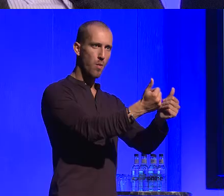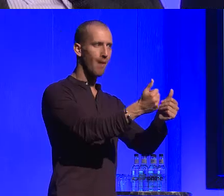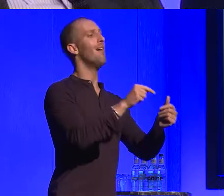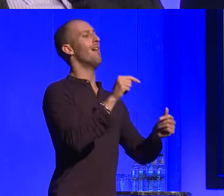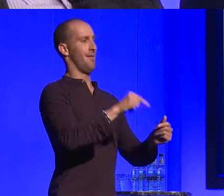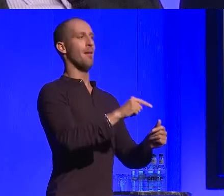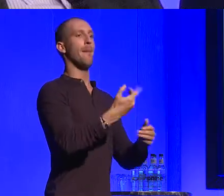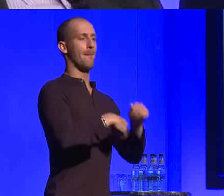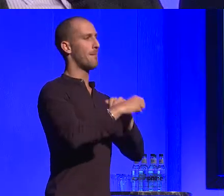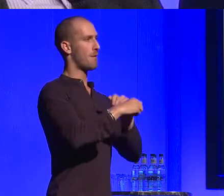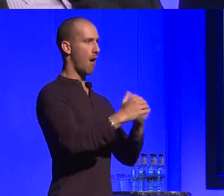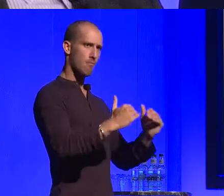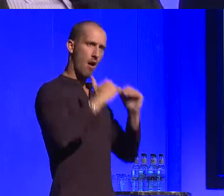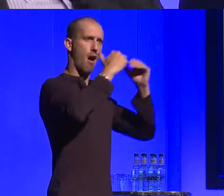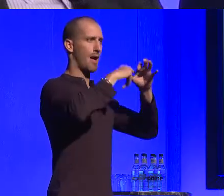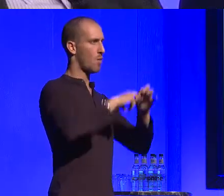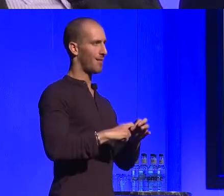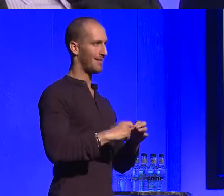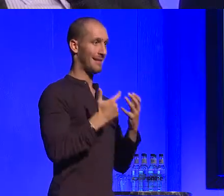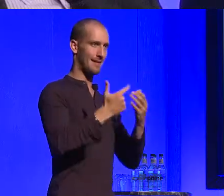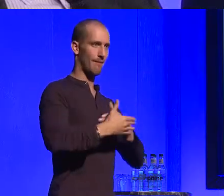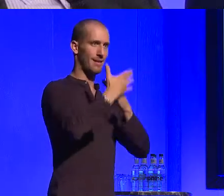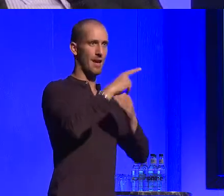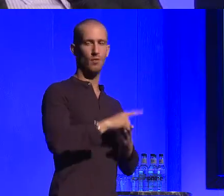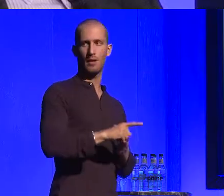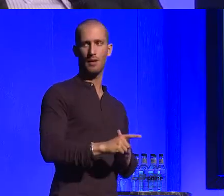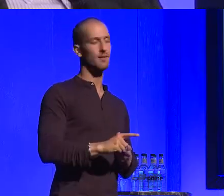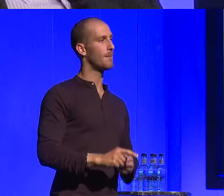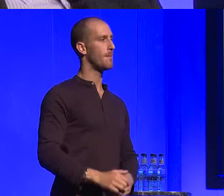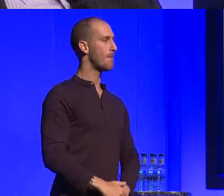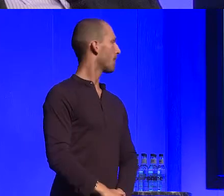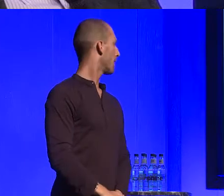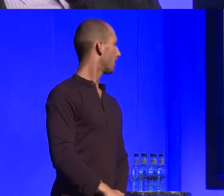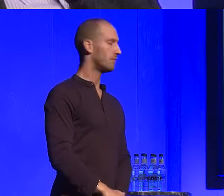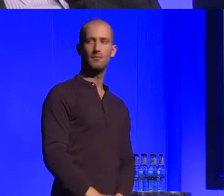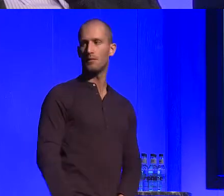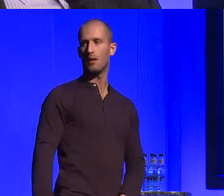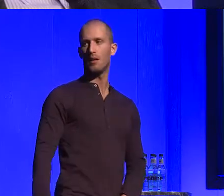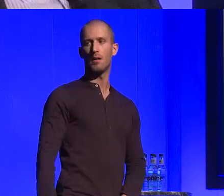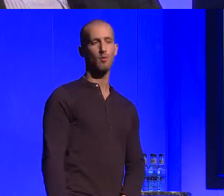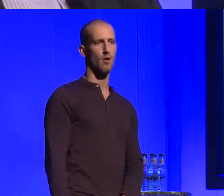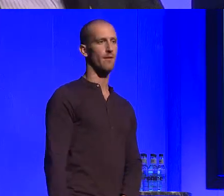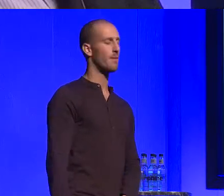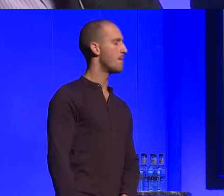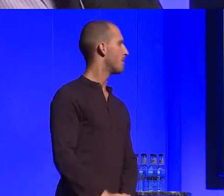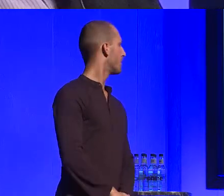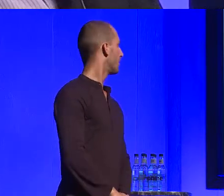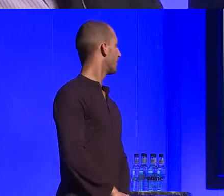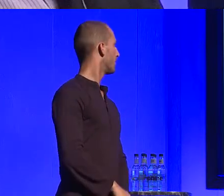It is not going to be easy; it is a really prickly thing to grasp, I think. However, I do not think there is any option here. I think it is time we grasped it.